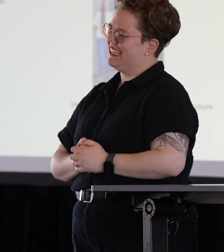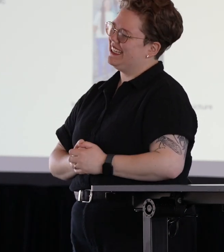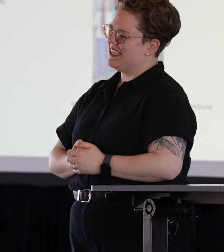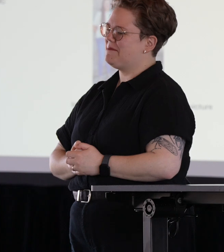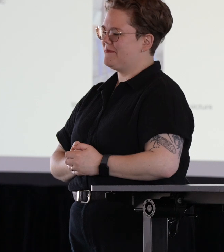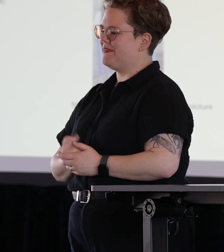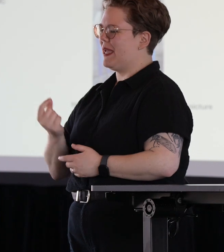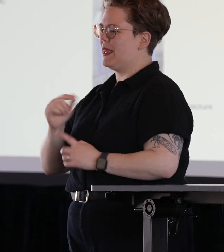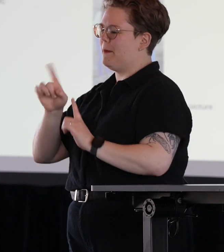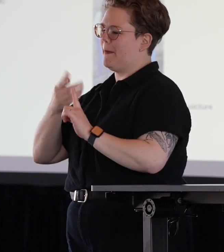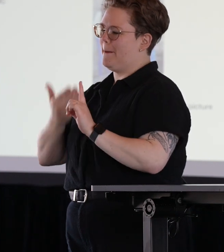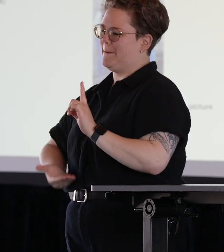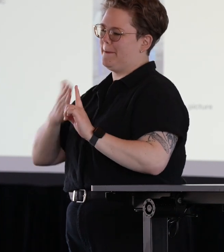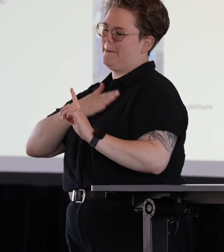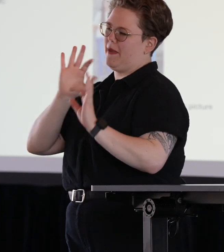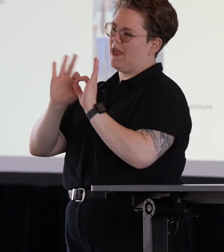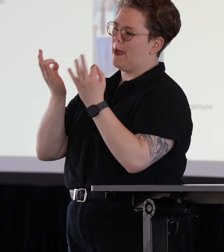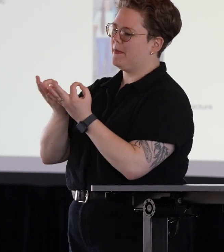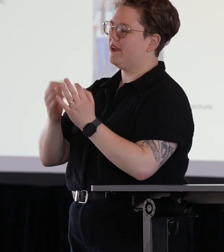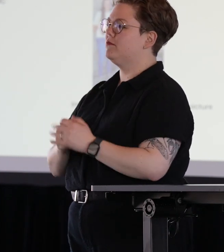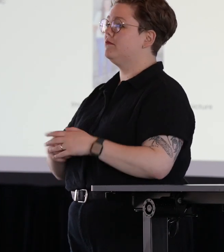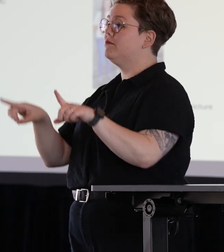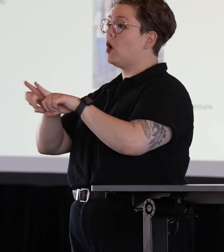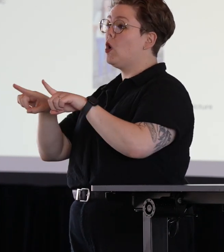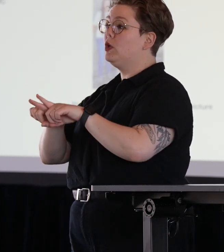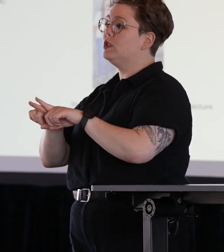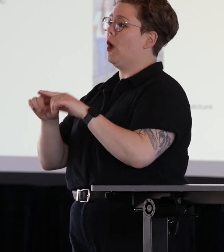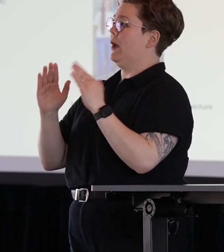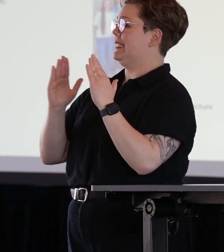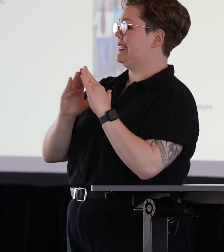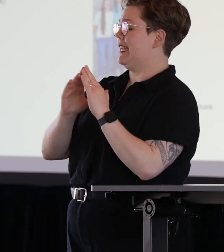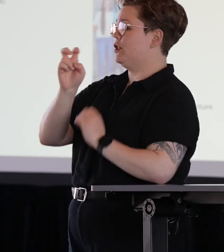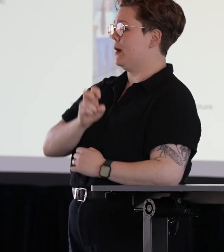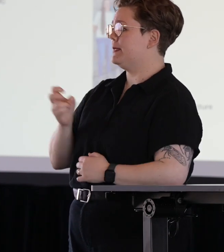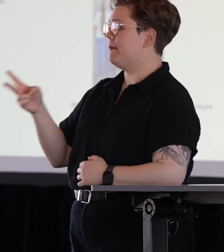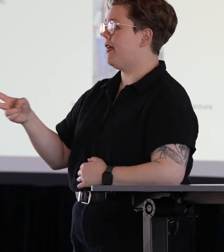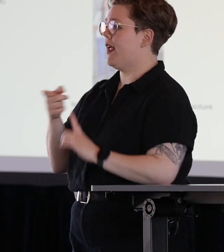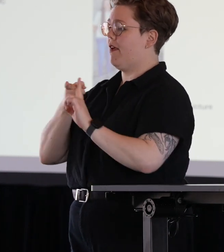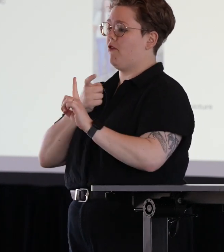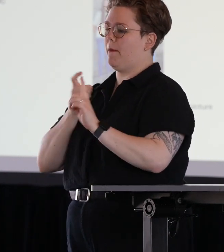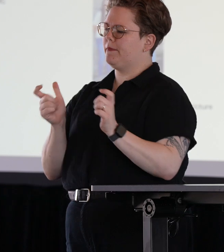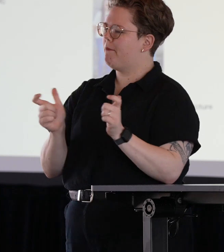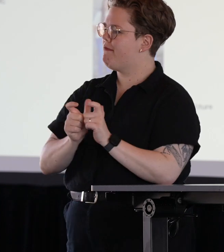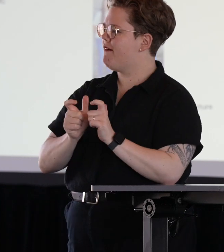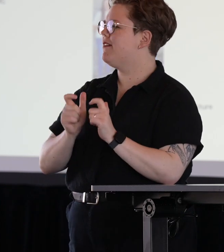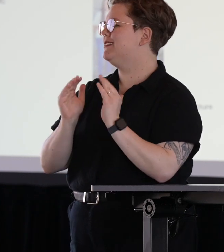there about me and my family. I am also a city transplant, which may just be interesting. I'm from a small town in Midwestern